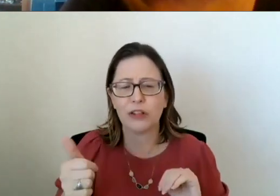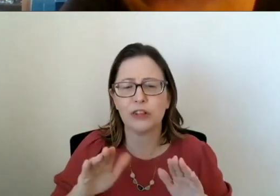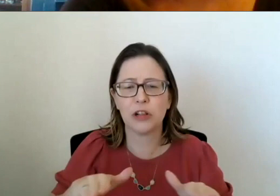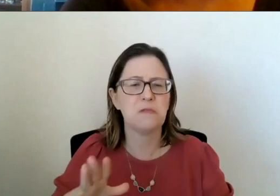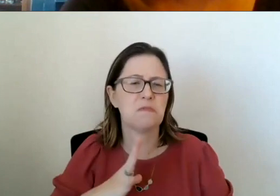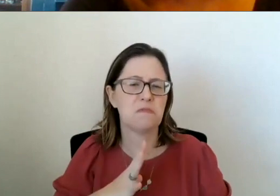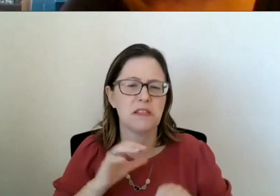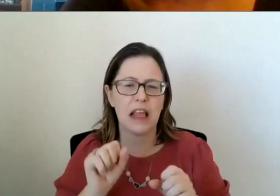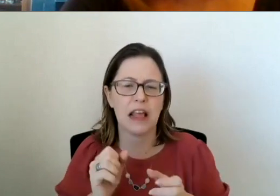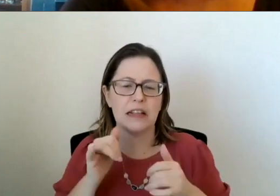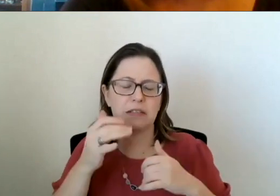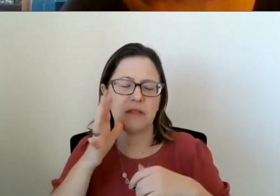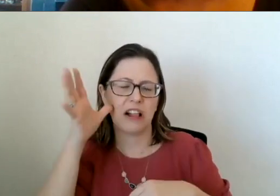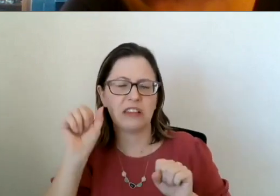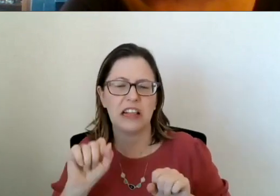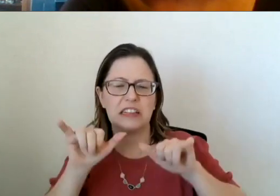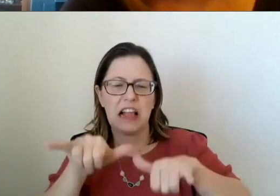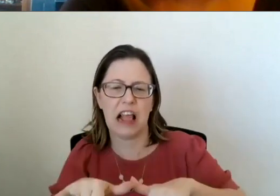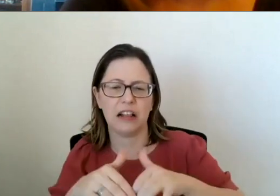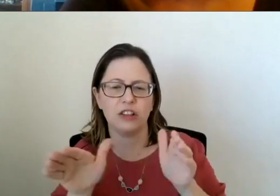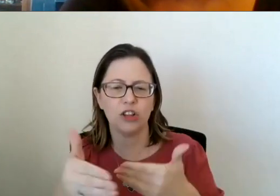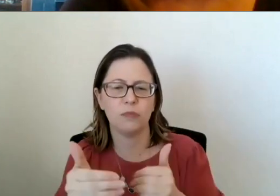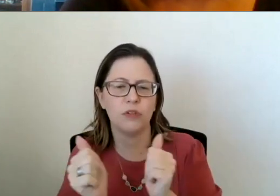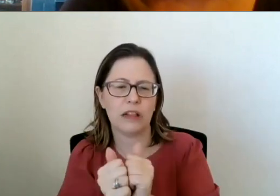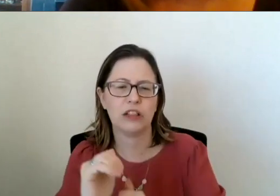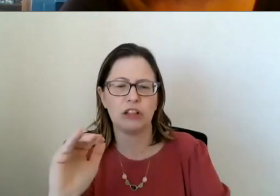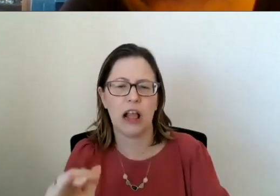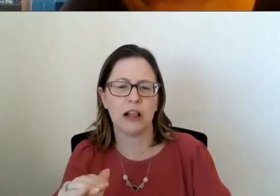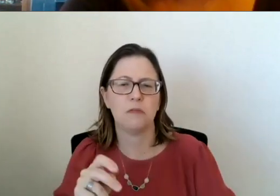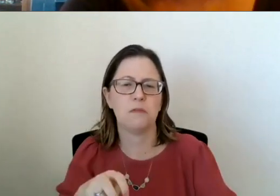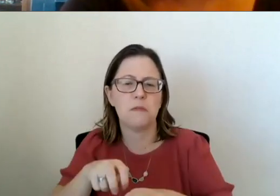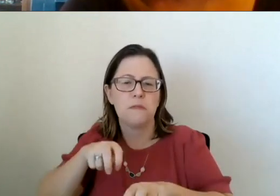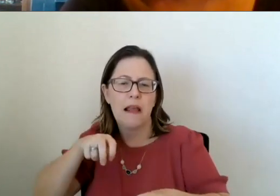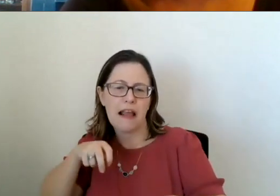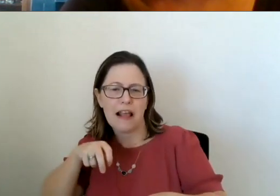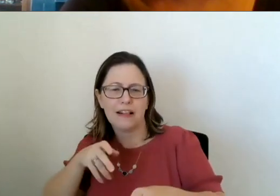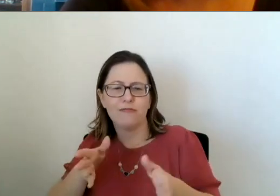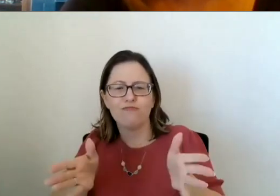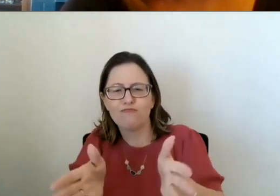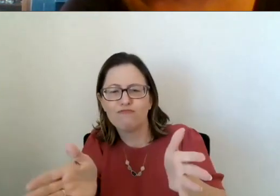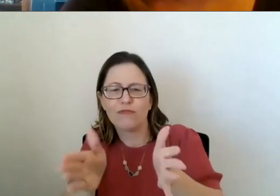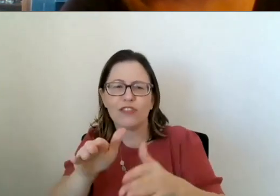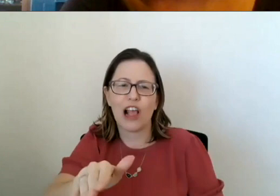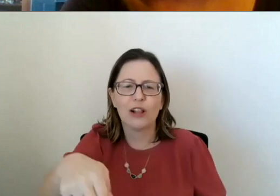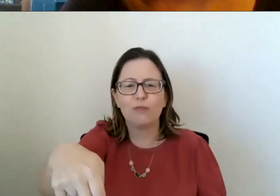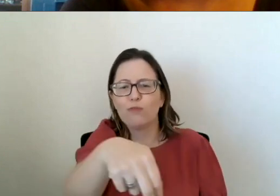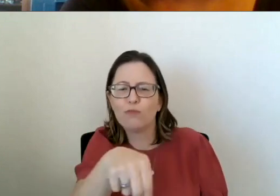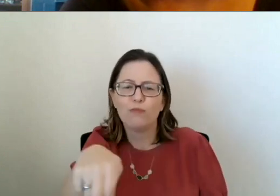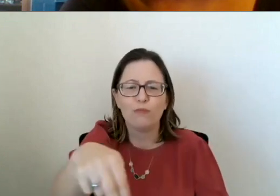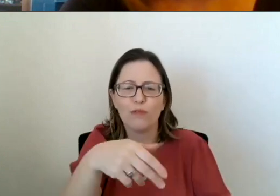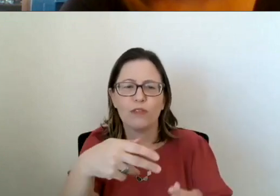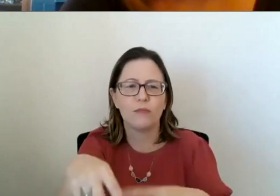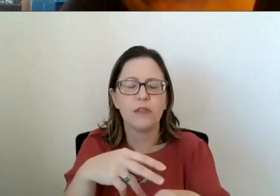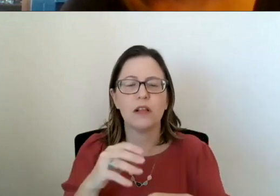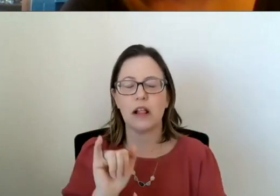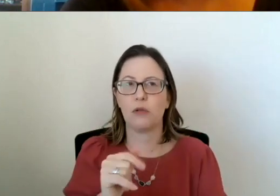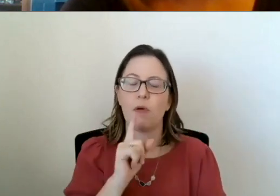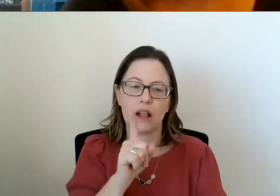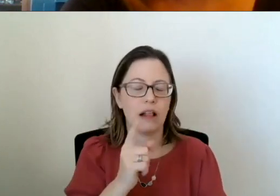shy in that environment with other kids that they're just meeting and the parent, of course, stays in the room with the child as well, but a little bit back to encourage the child to